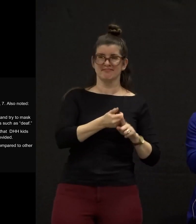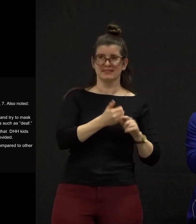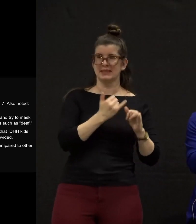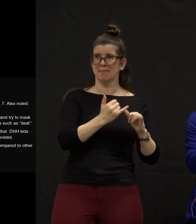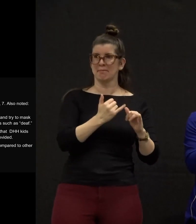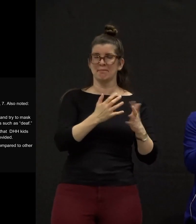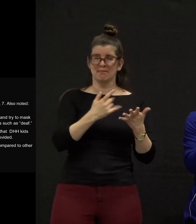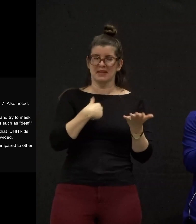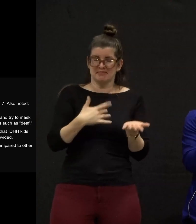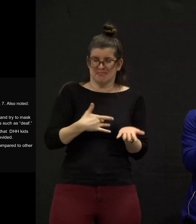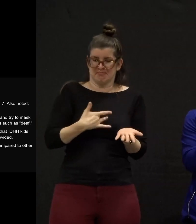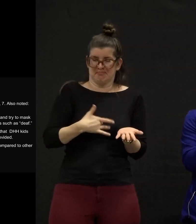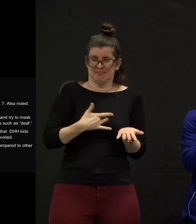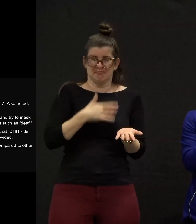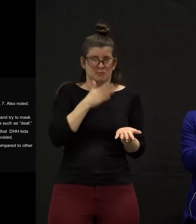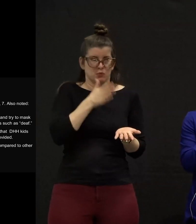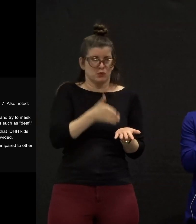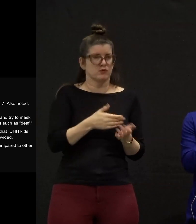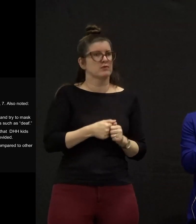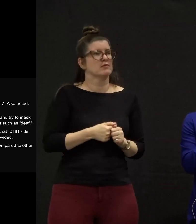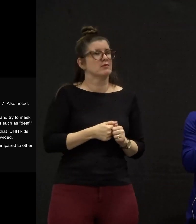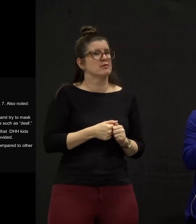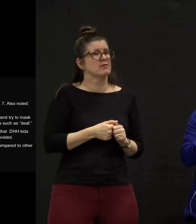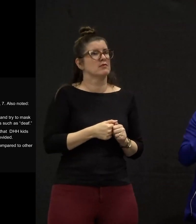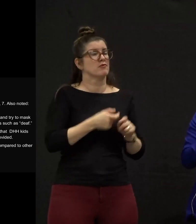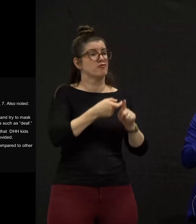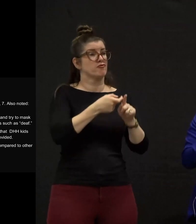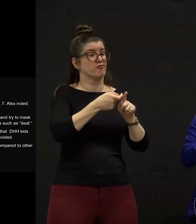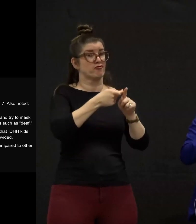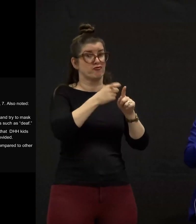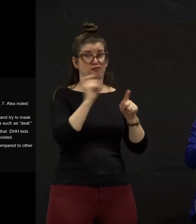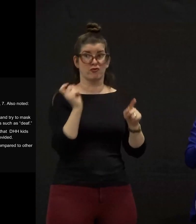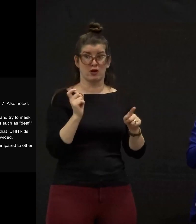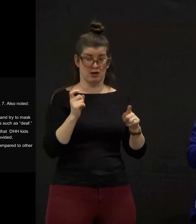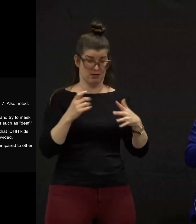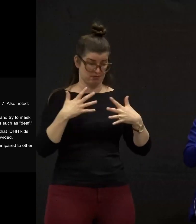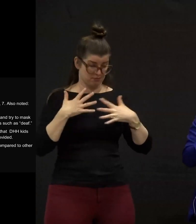And I think from a nervous system regulation perspective,